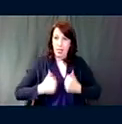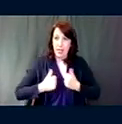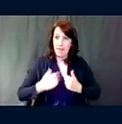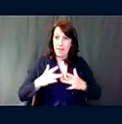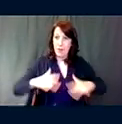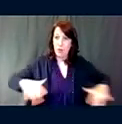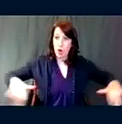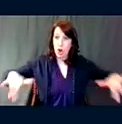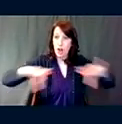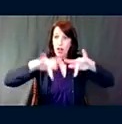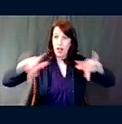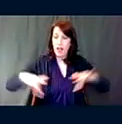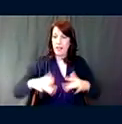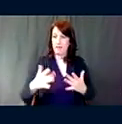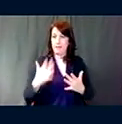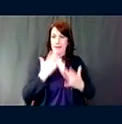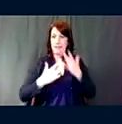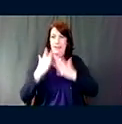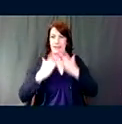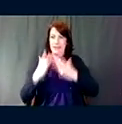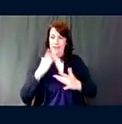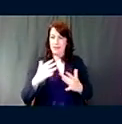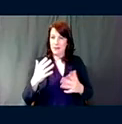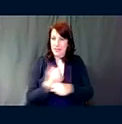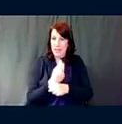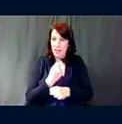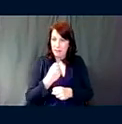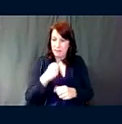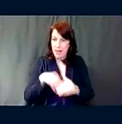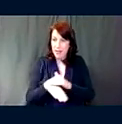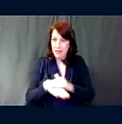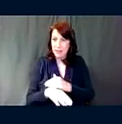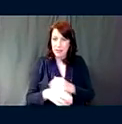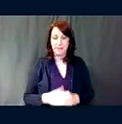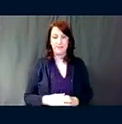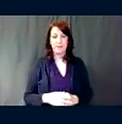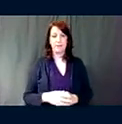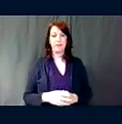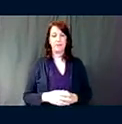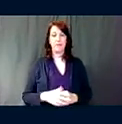PEOPLE LIVE IN RURAL AREAS.